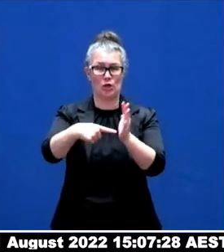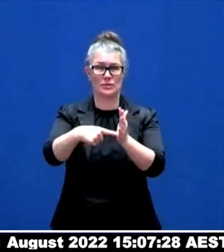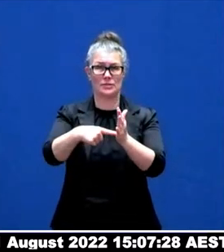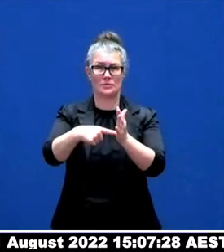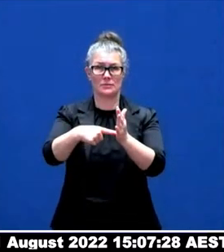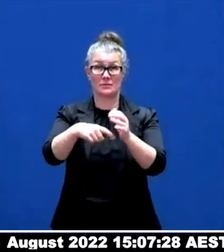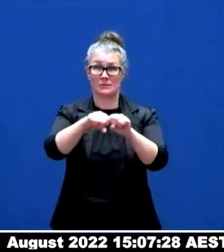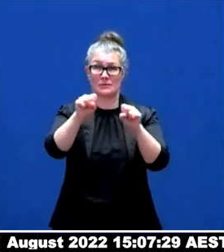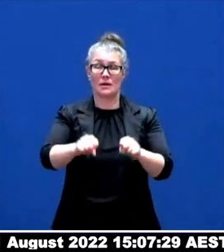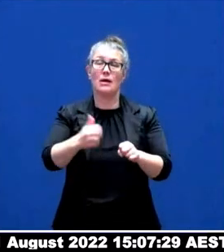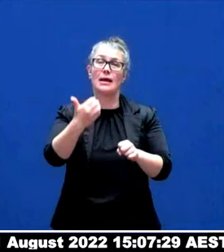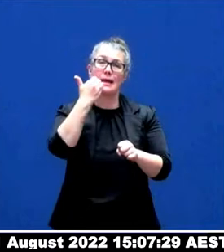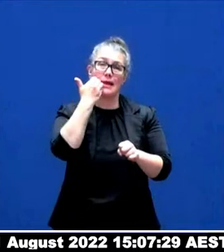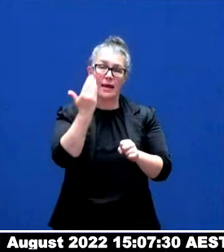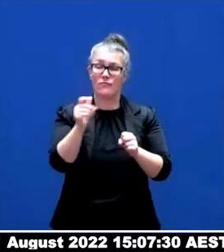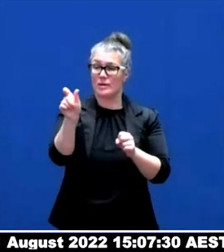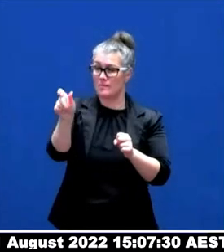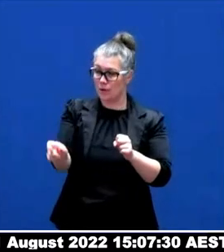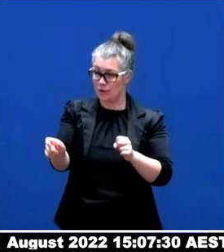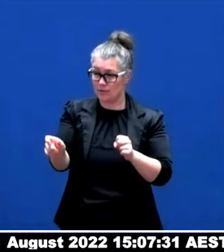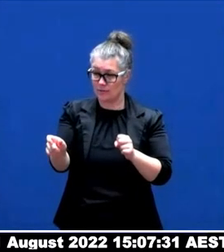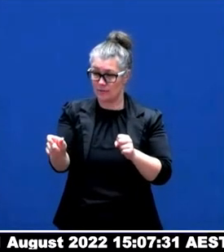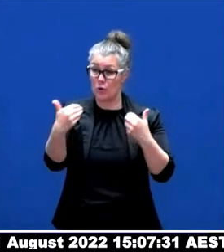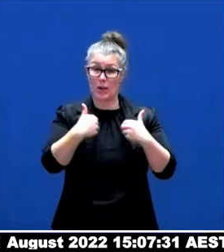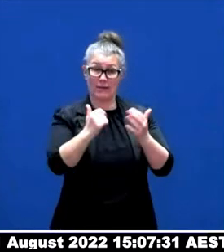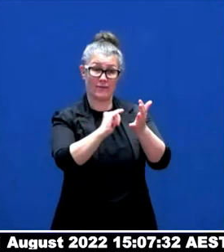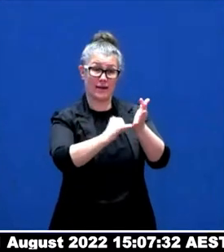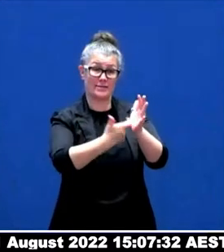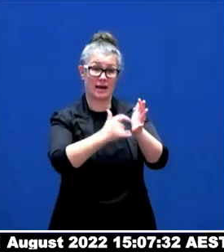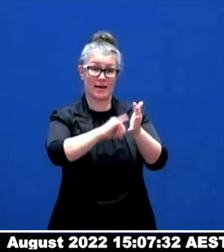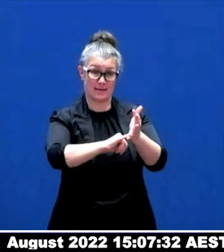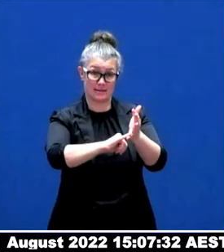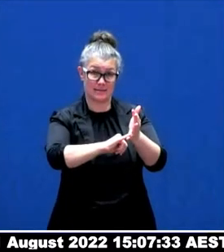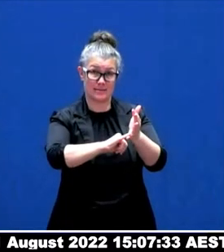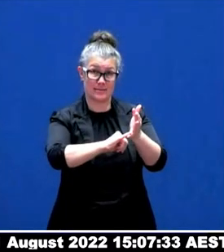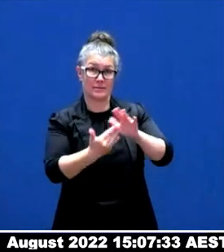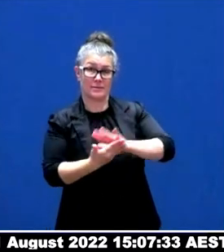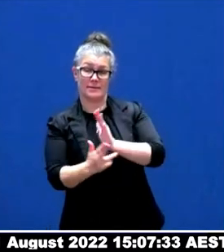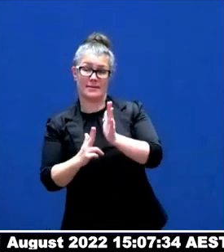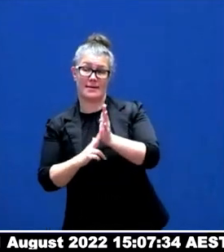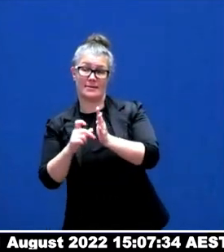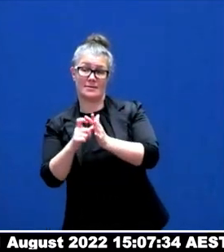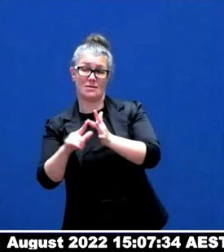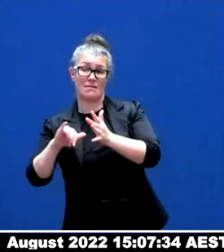for every resident of an SRS? That is a participant, yes. Who is an NDIS participant, yes.